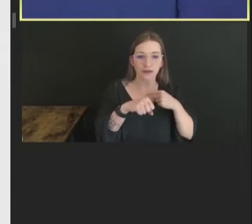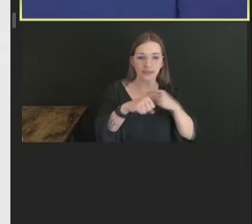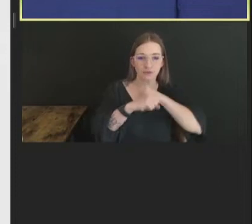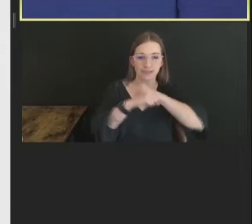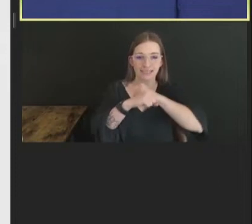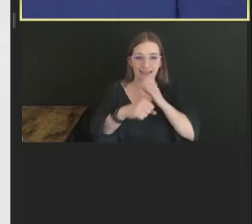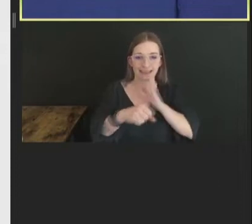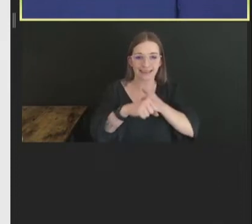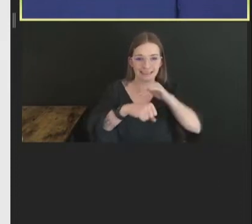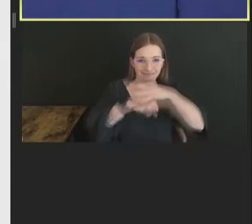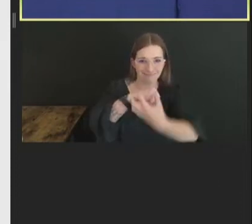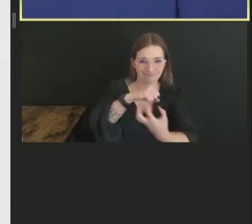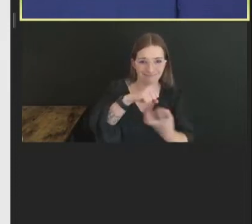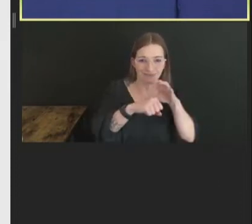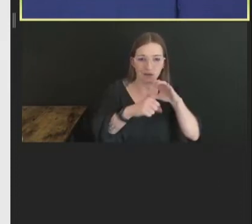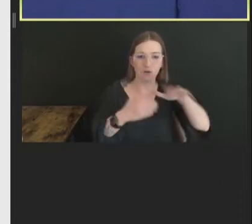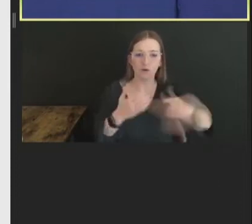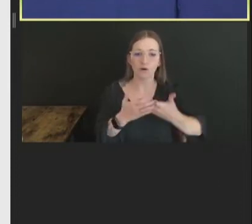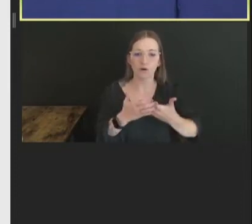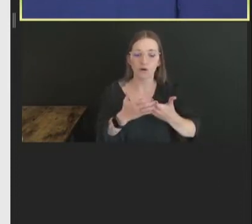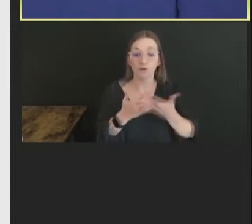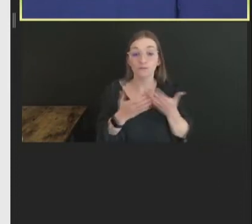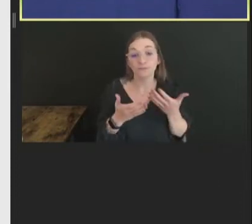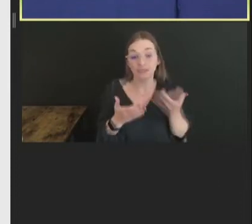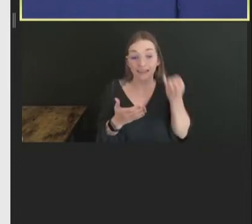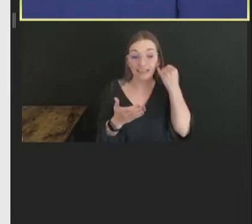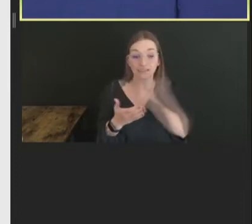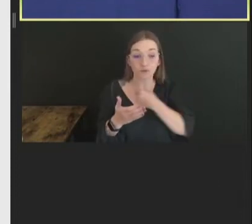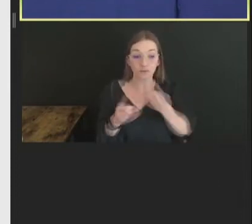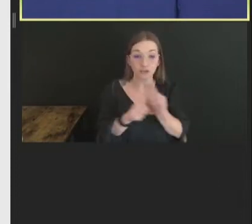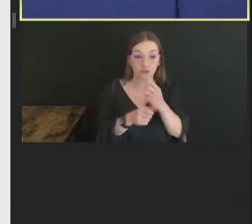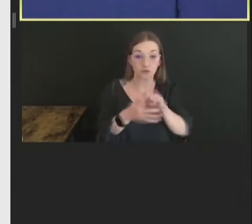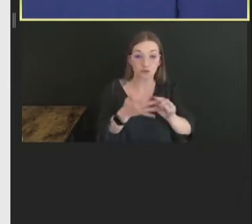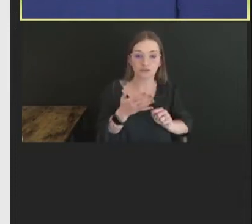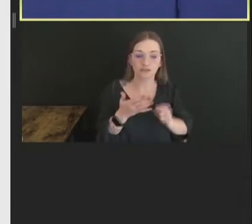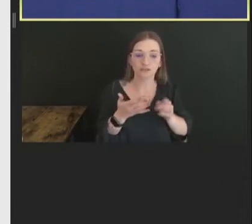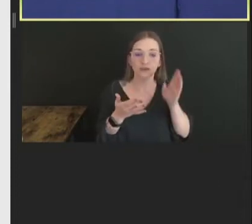both of those things may also help us sort of slow down the revolution of the virus.